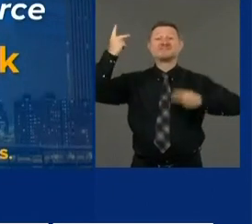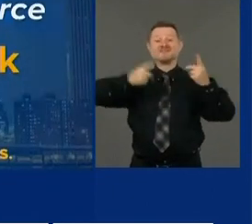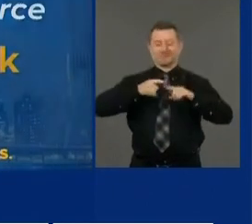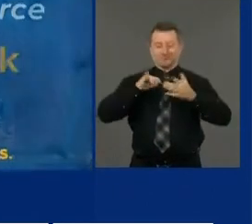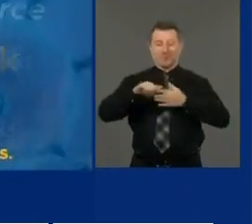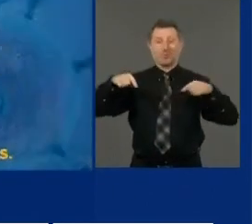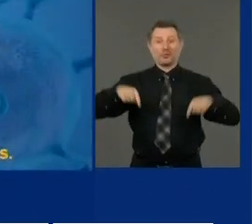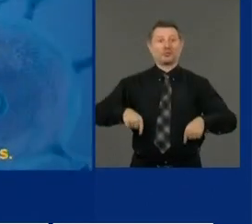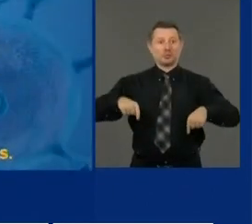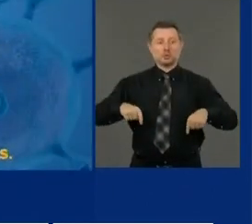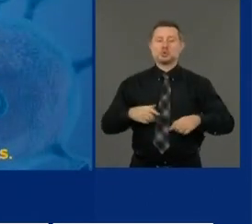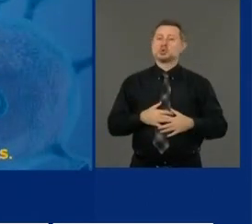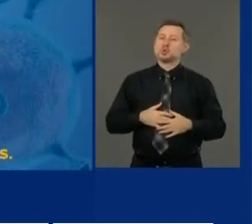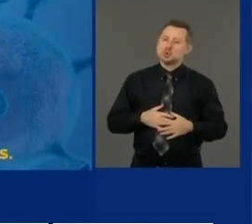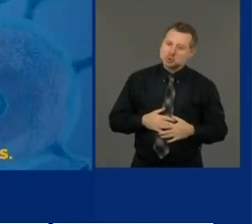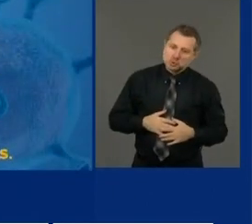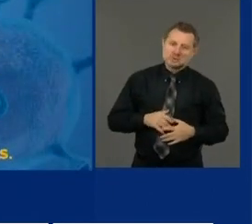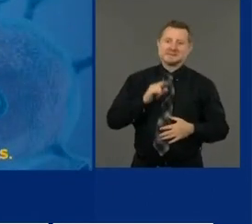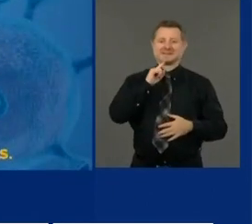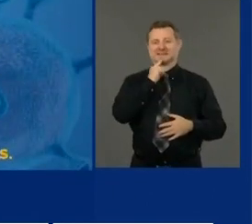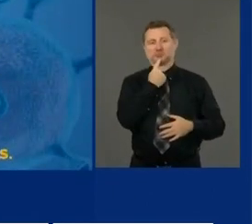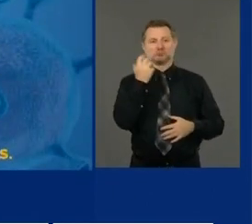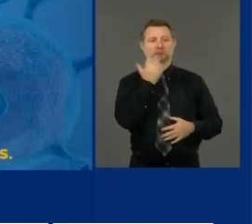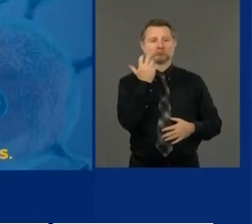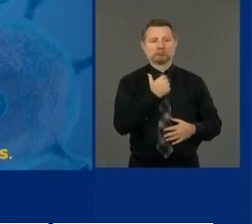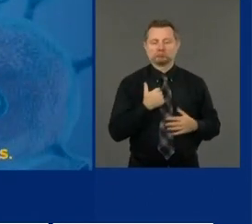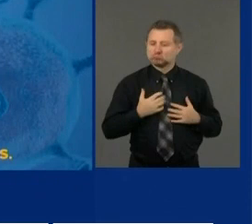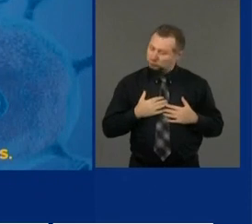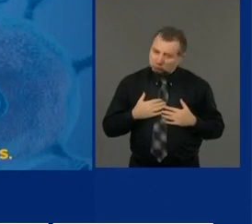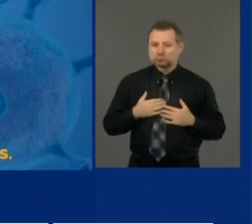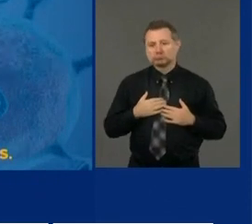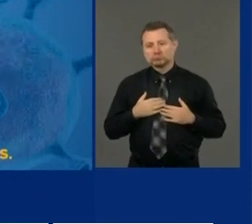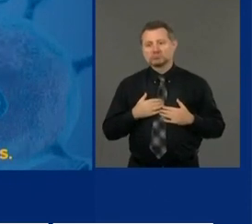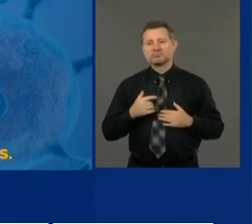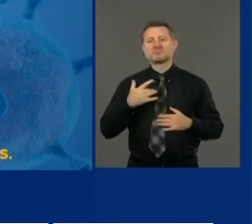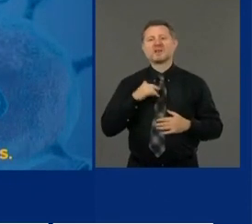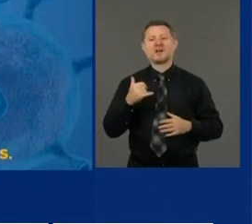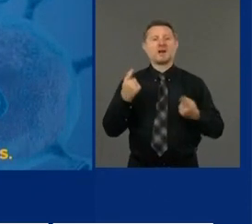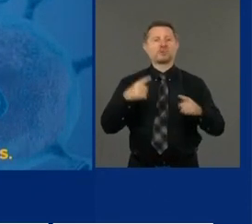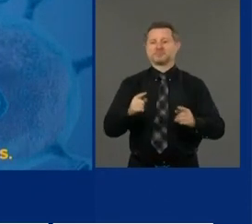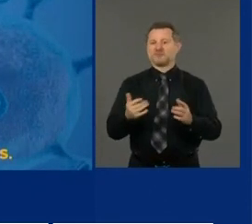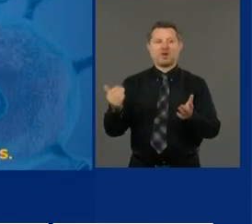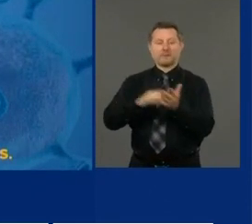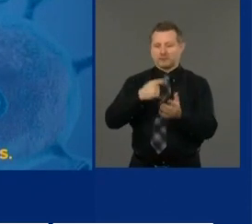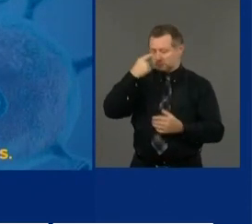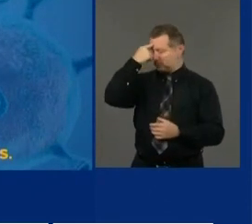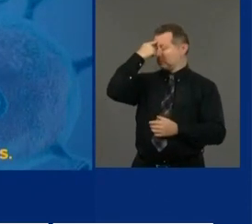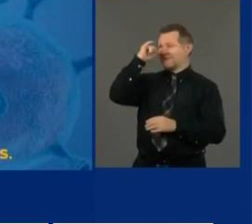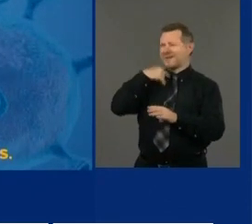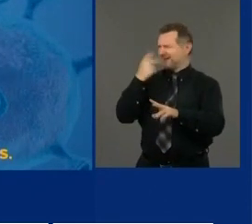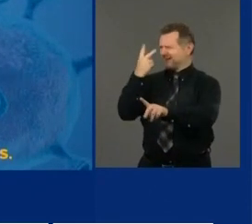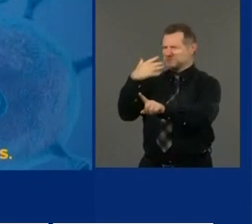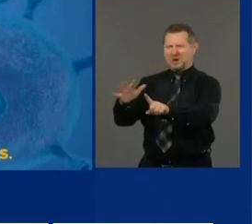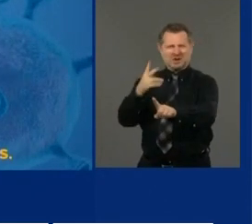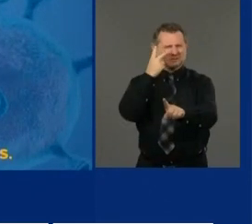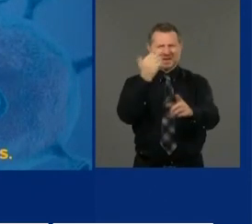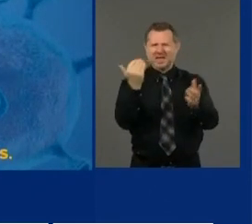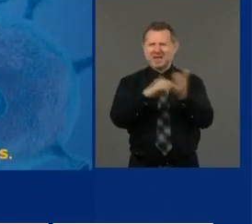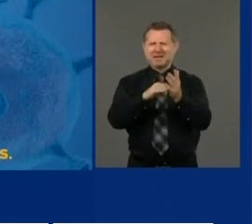SCIENTIFIC FACT. THAT IS THE FIRST THREAT. THE SECOND IS THE VIRUS COMES TO NEW YORK.